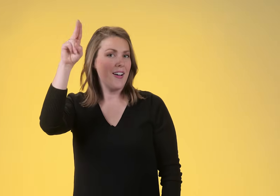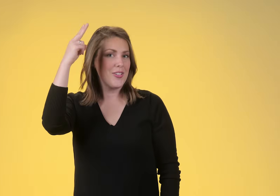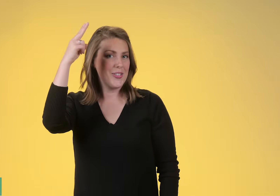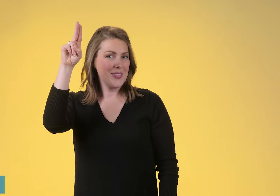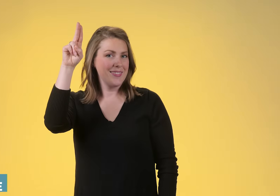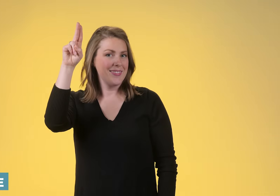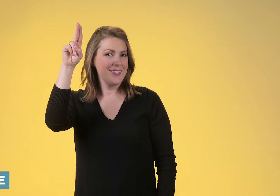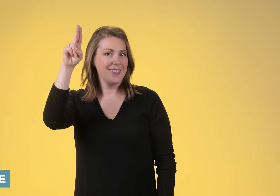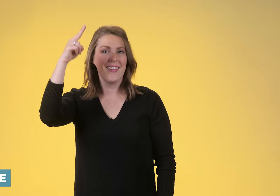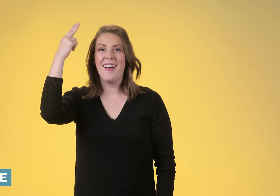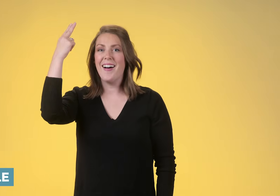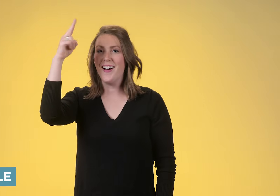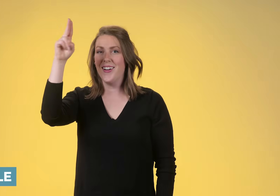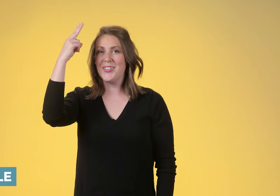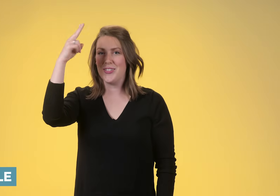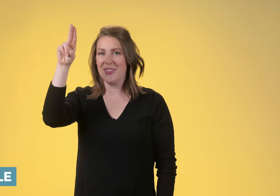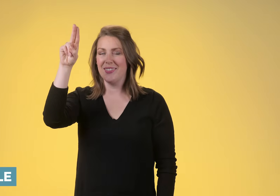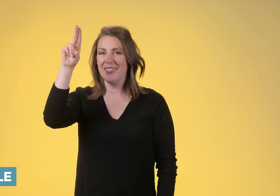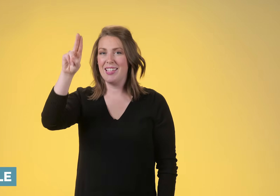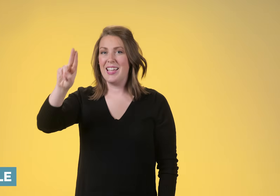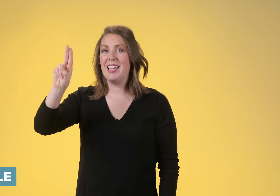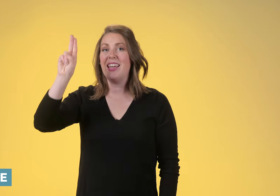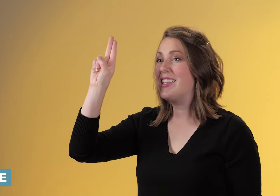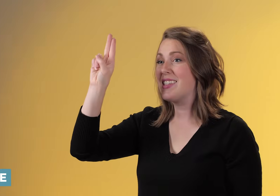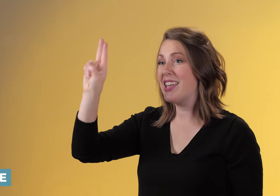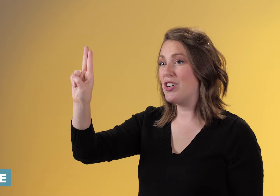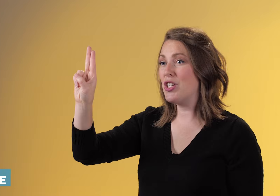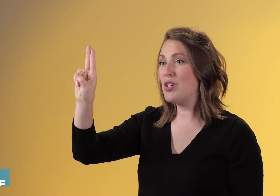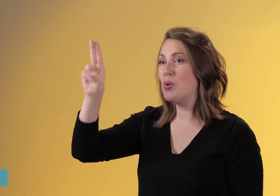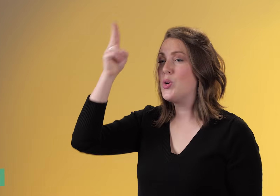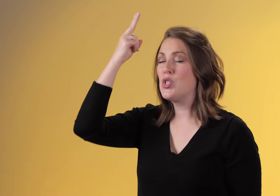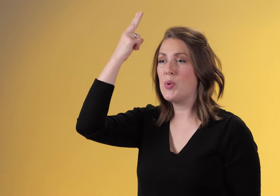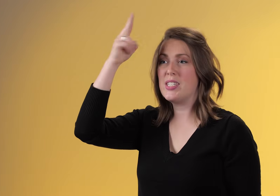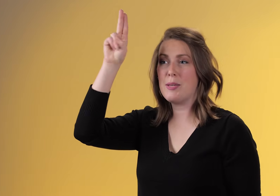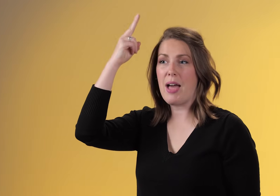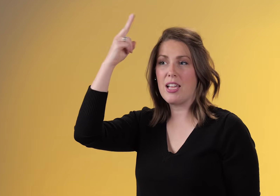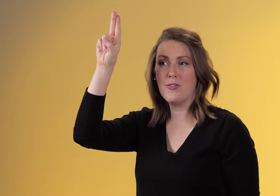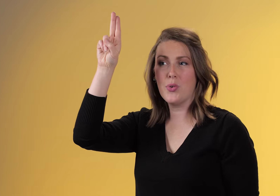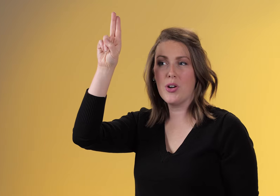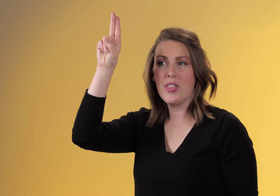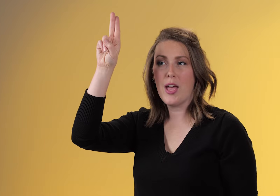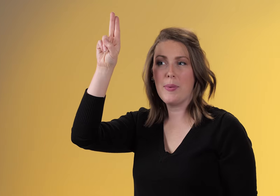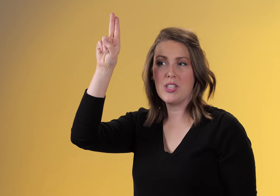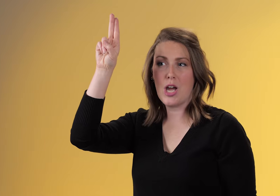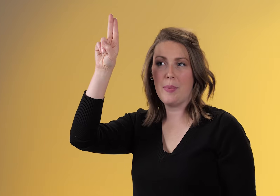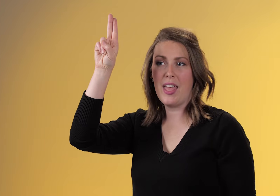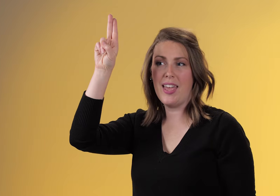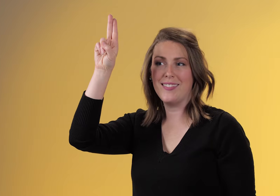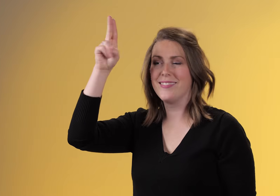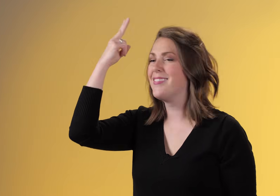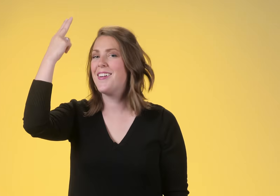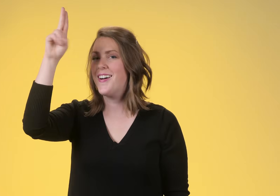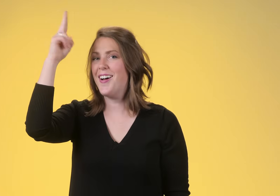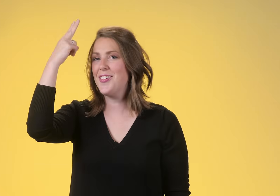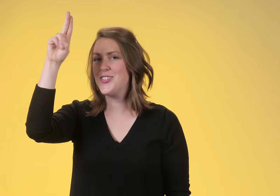UNCLE UNCLE It's the letter "U" twisting back and forth up at the top of the head. UNCLE